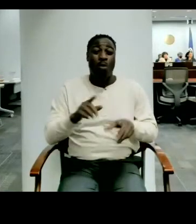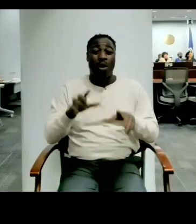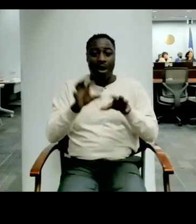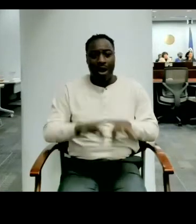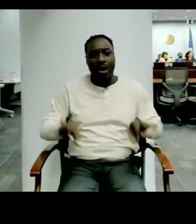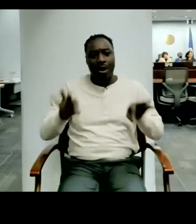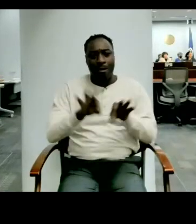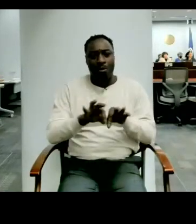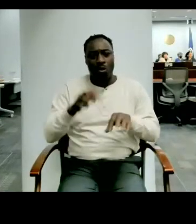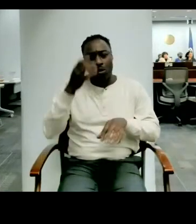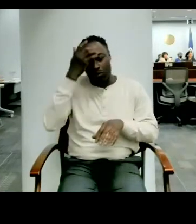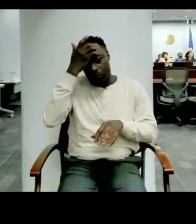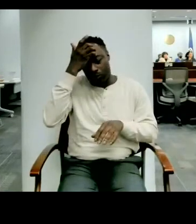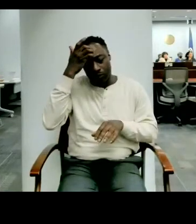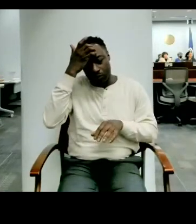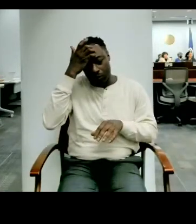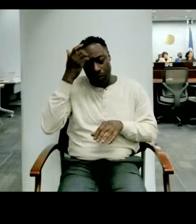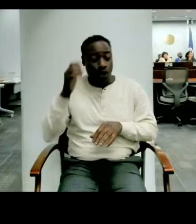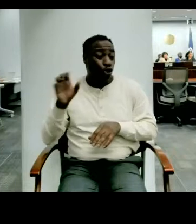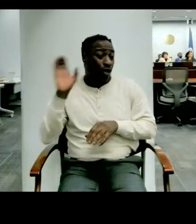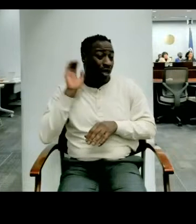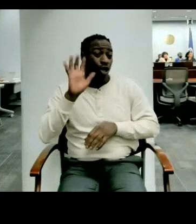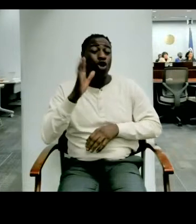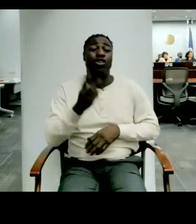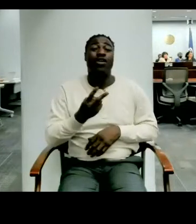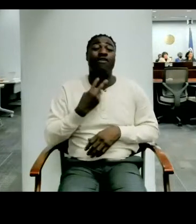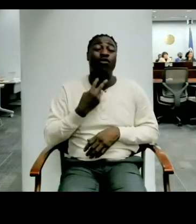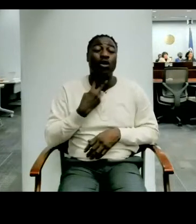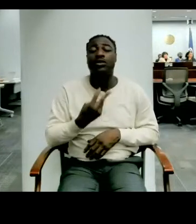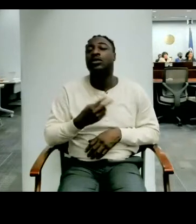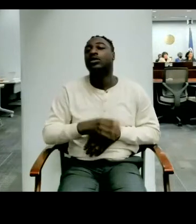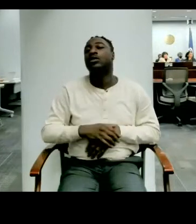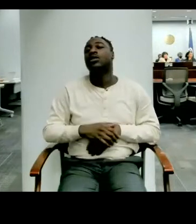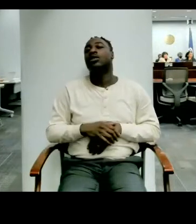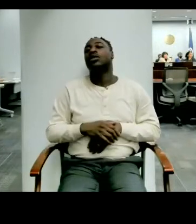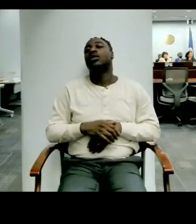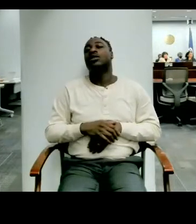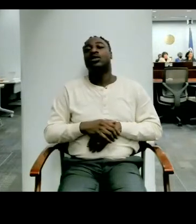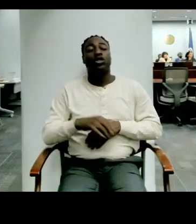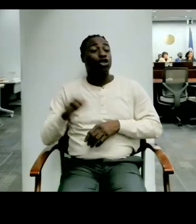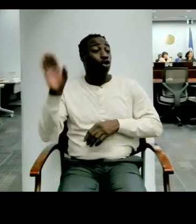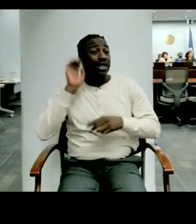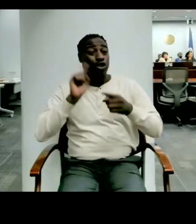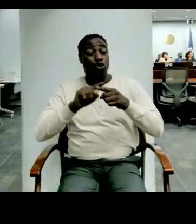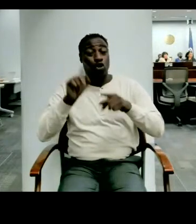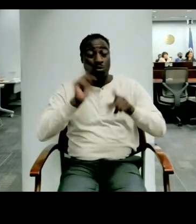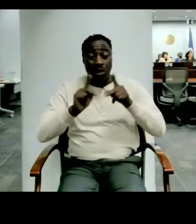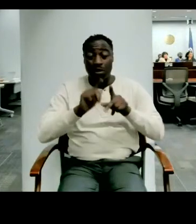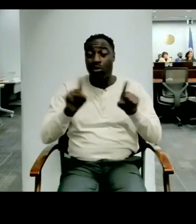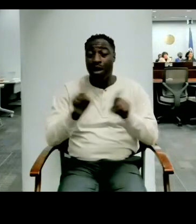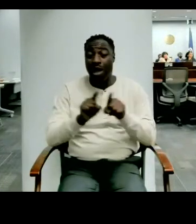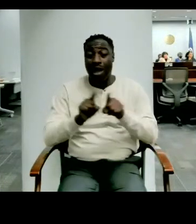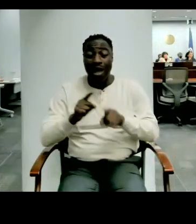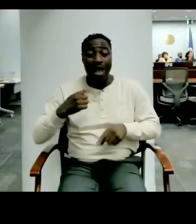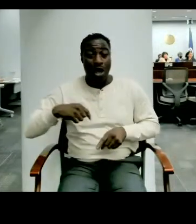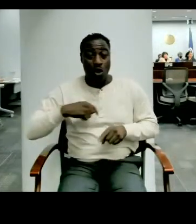um to hear their voices as, to listen to them as we're getting ready to, for you all to roll